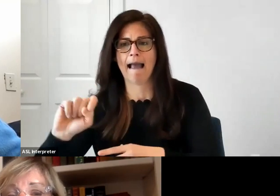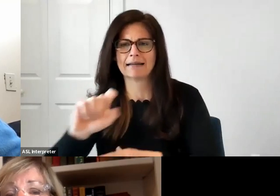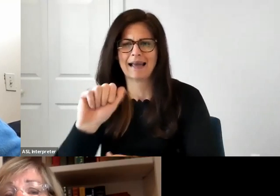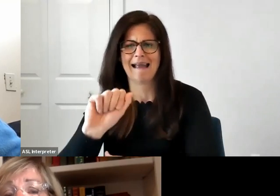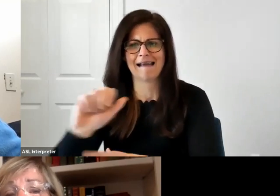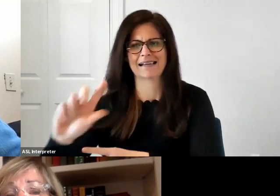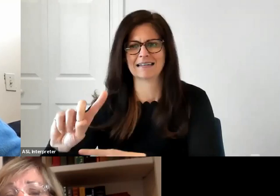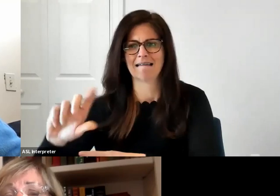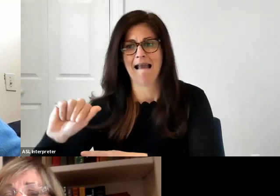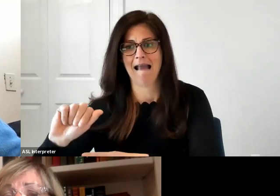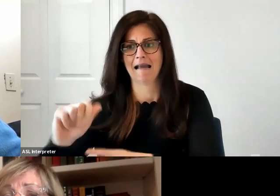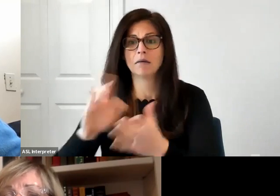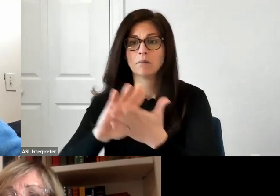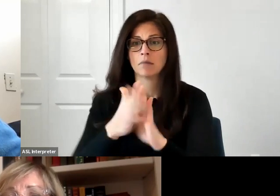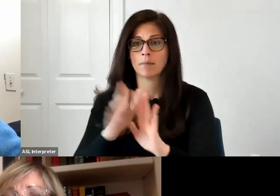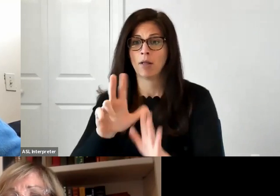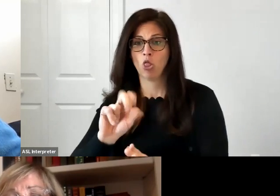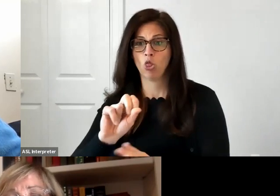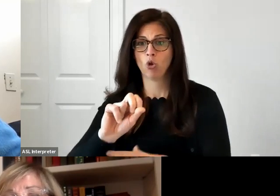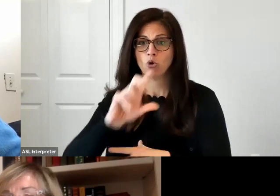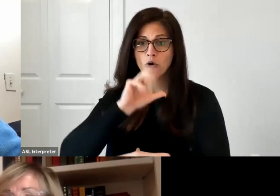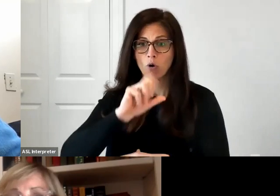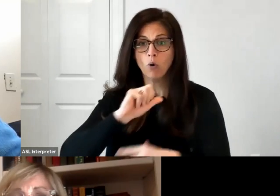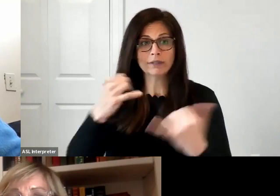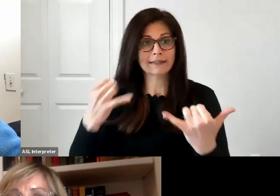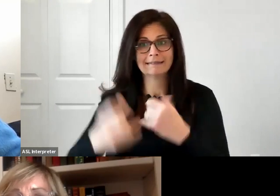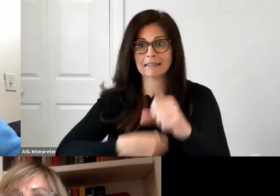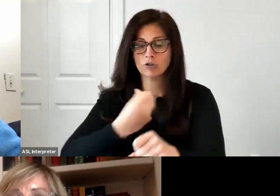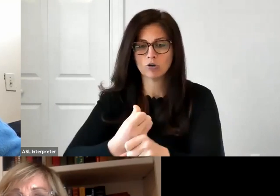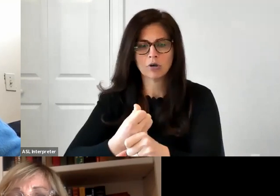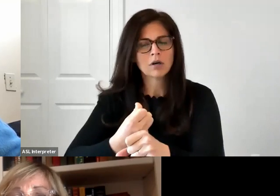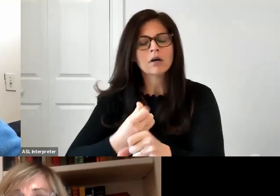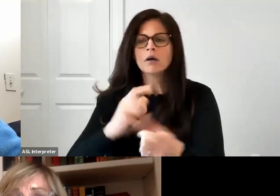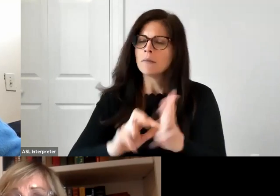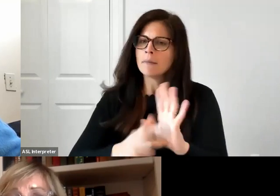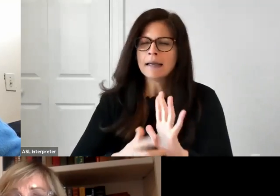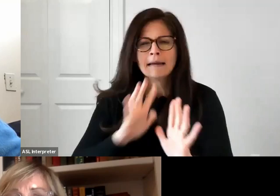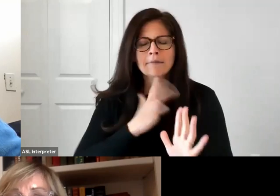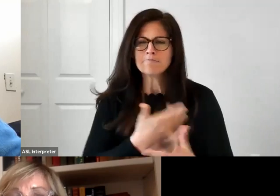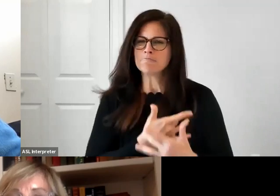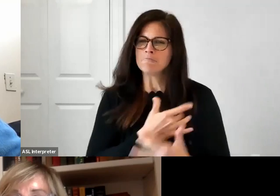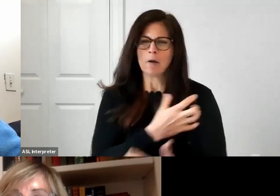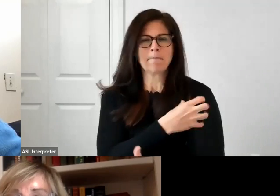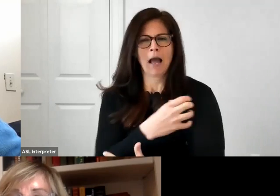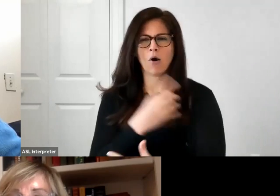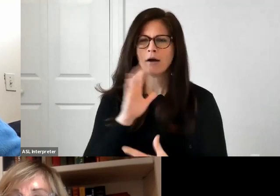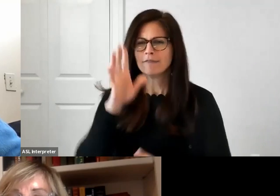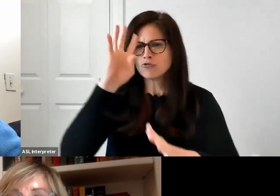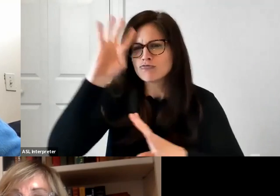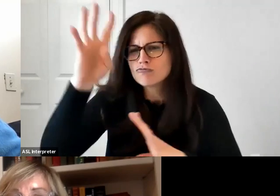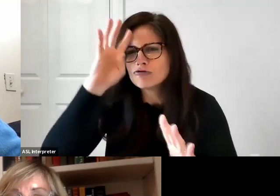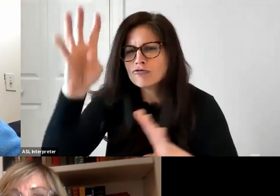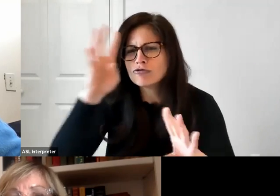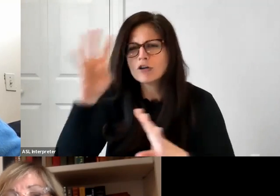To tap into our collective superpowers of creativity, innovation, and aspiration.